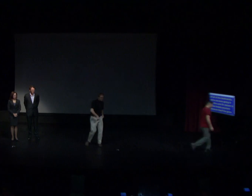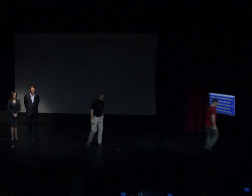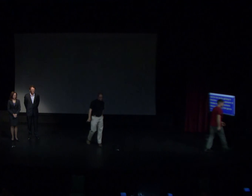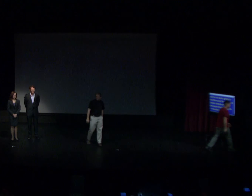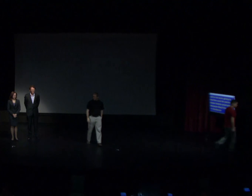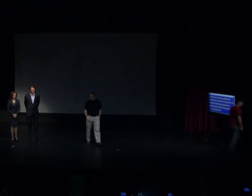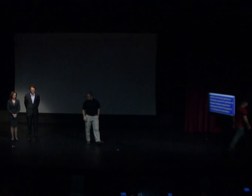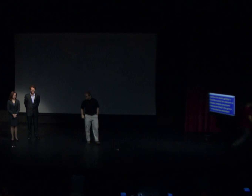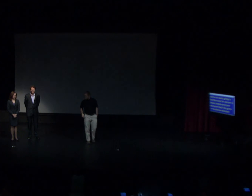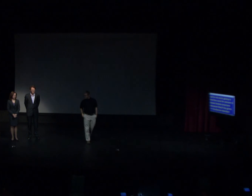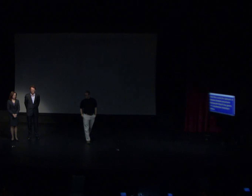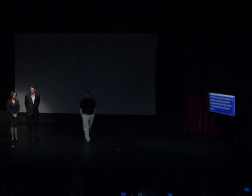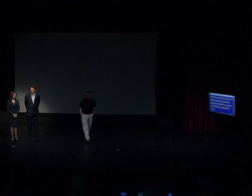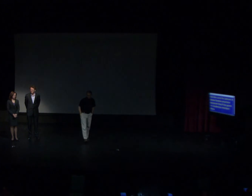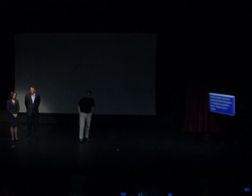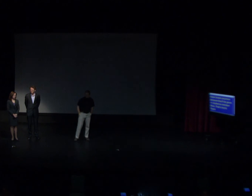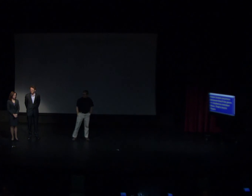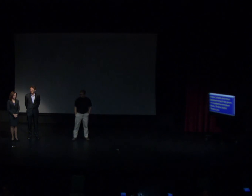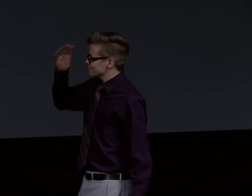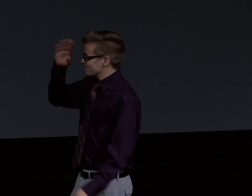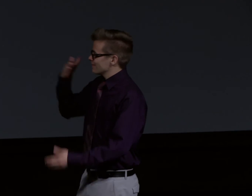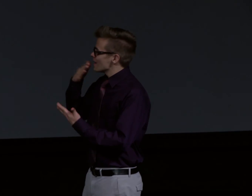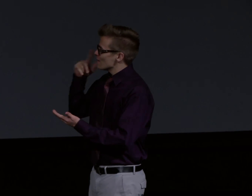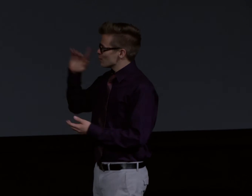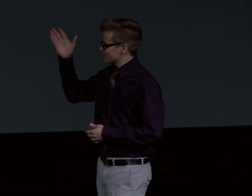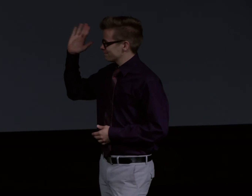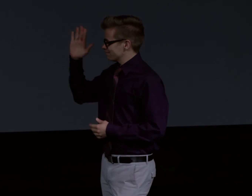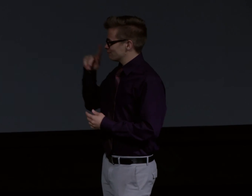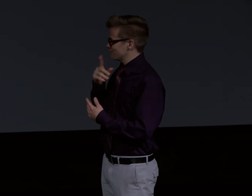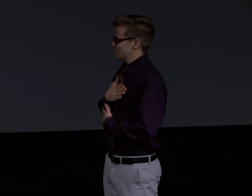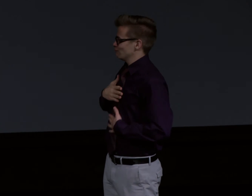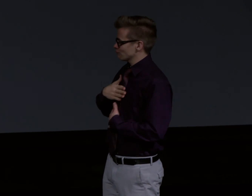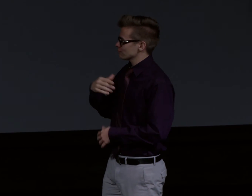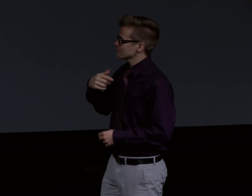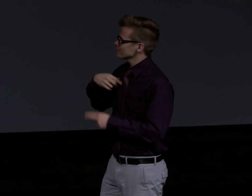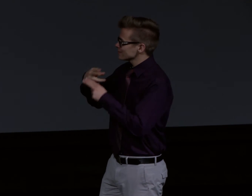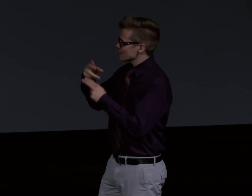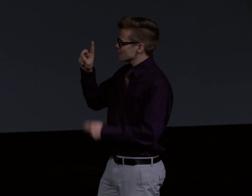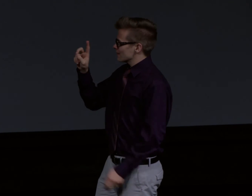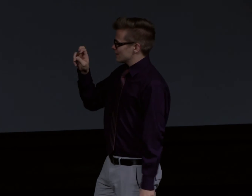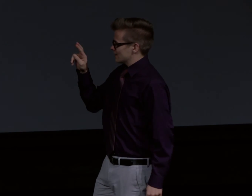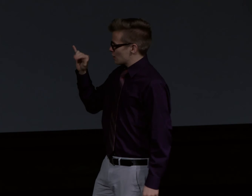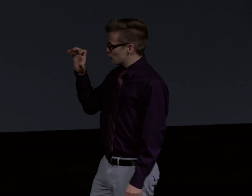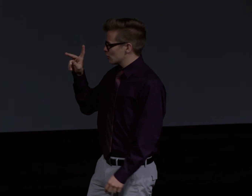Other questions? Thank you very much for your presentation, I enjoyed it.